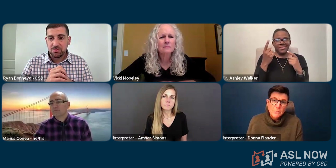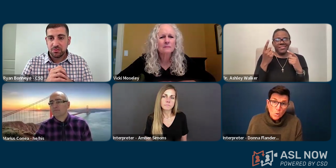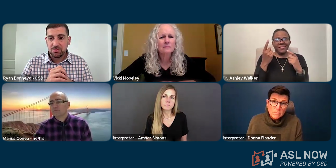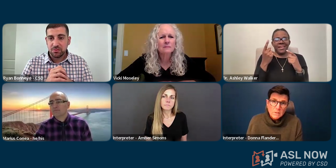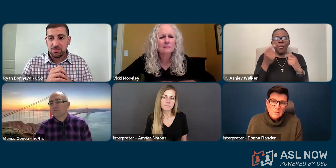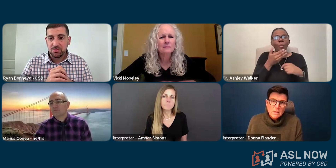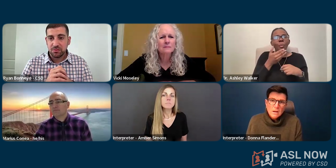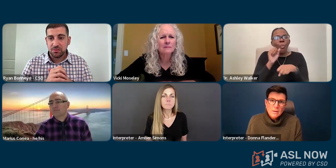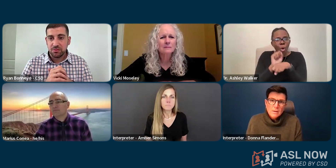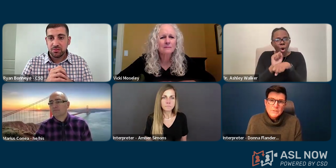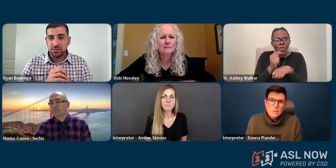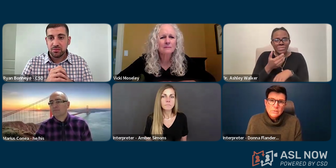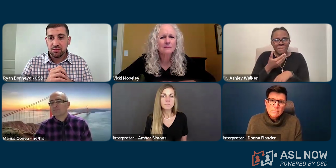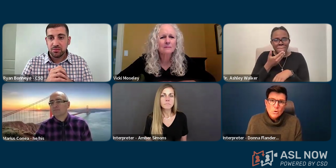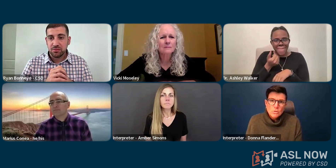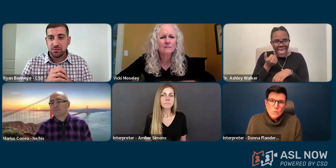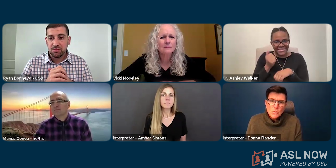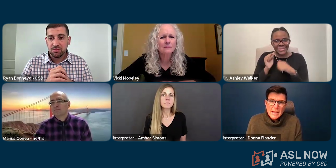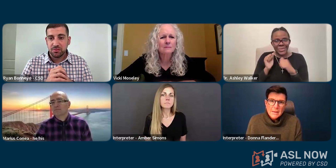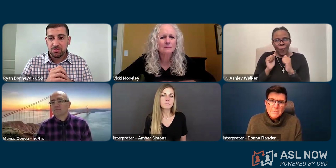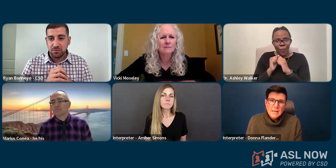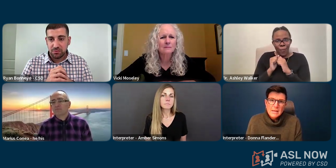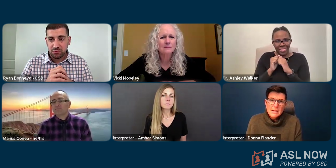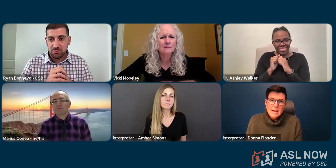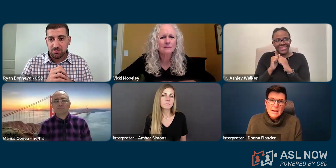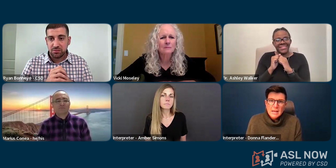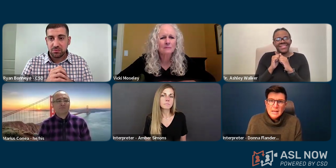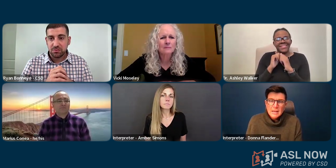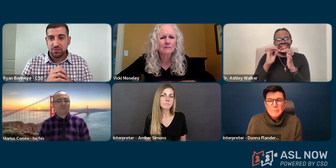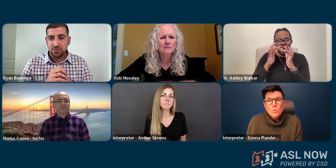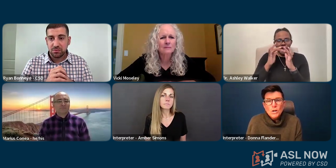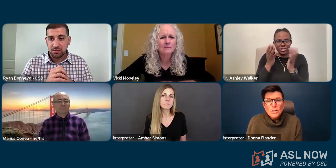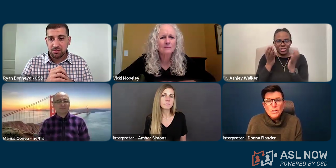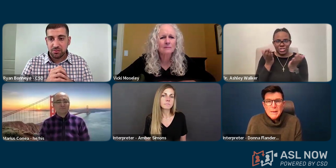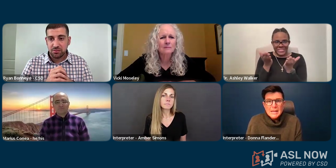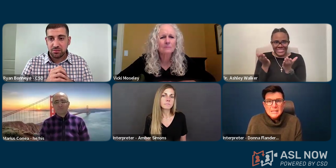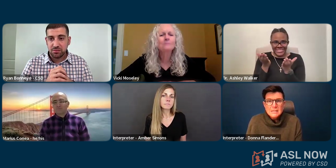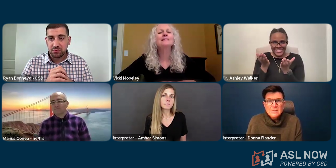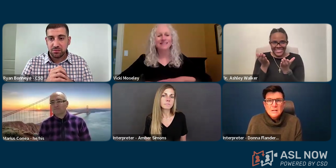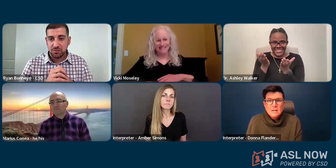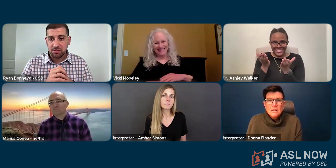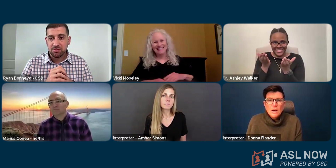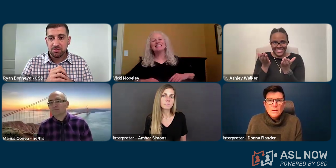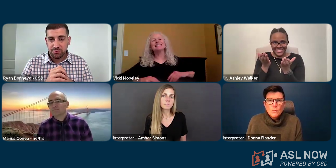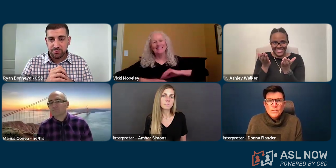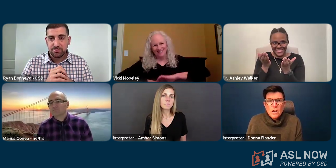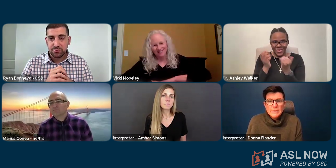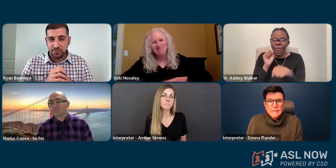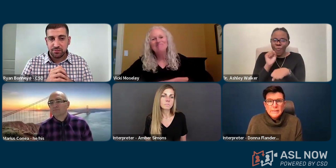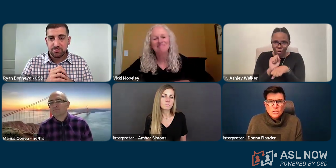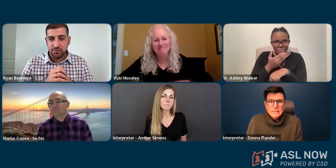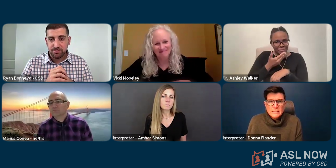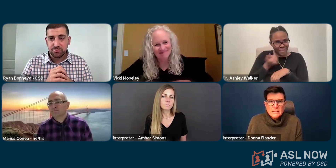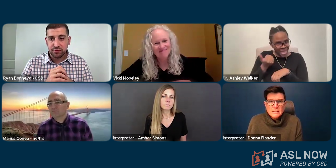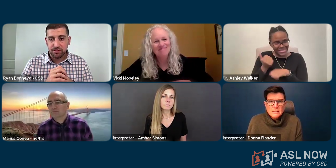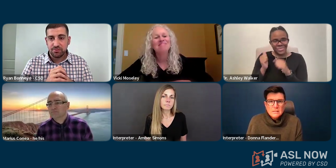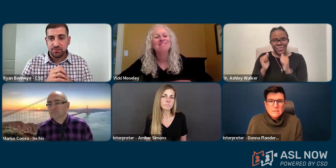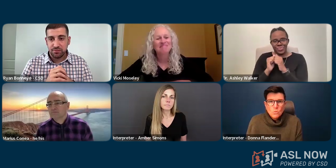from home so it knows who I am and I, but it works best with online services.